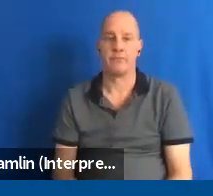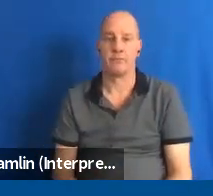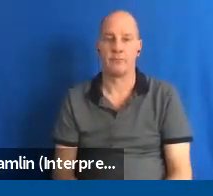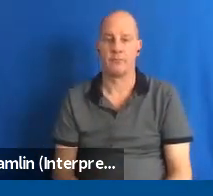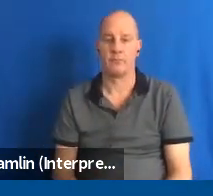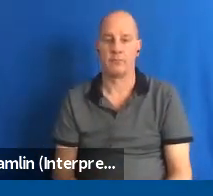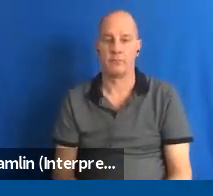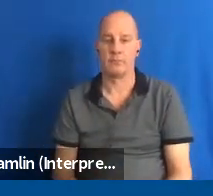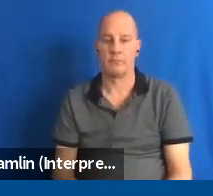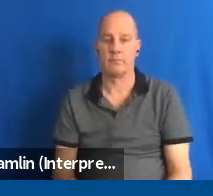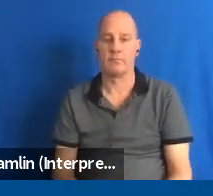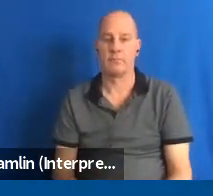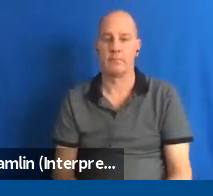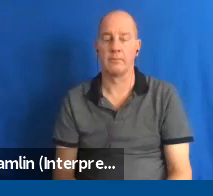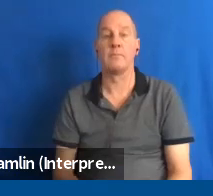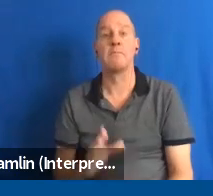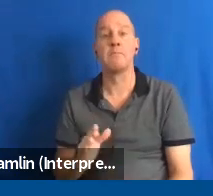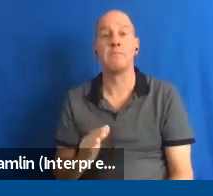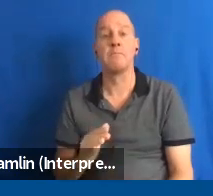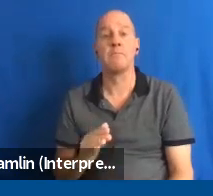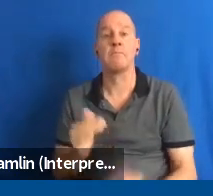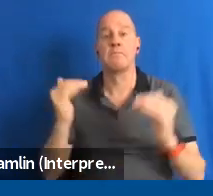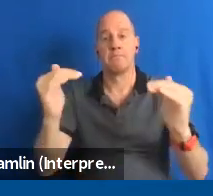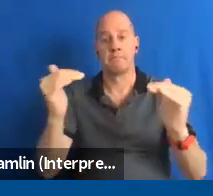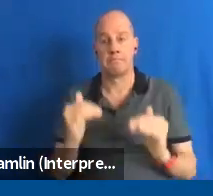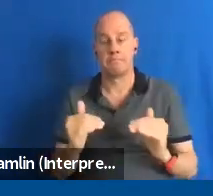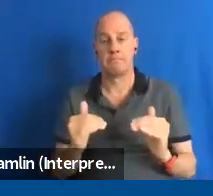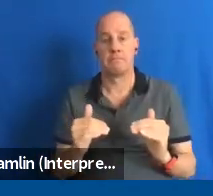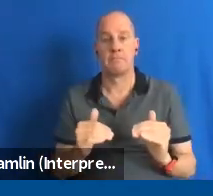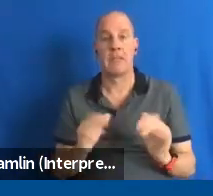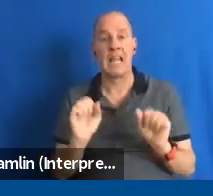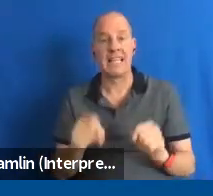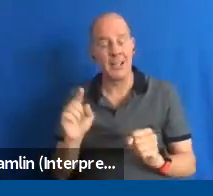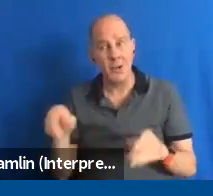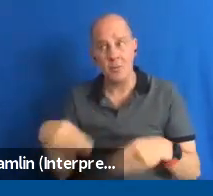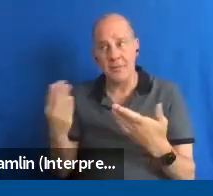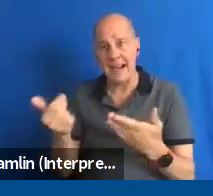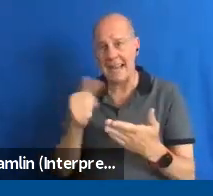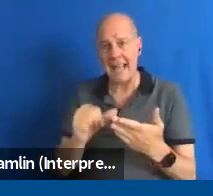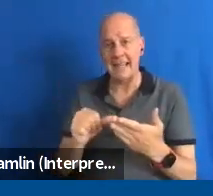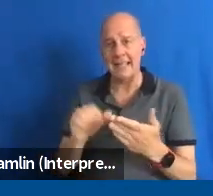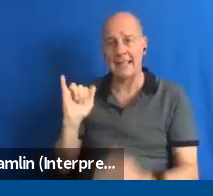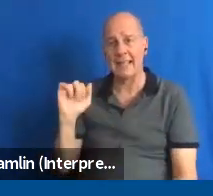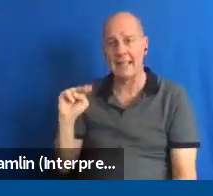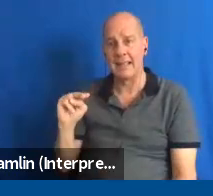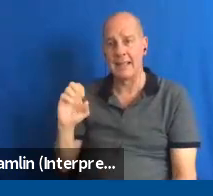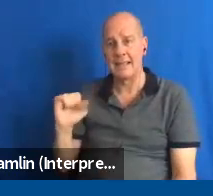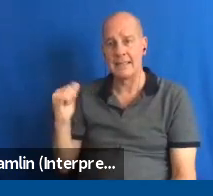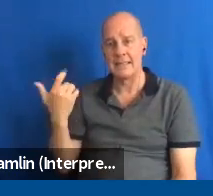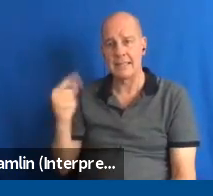Thank you. Next question. Can you provide any insight on why FEMA funding for field